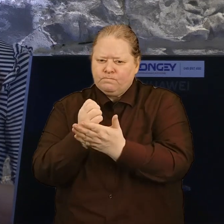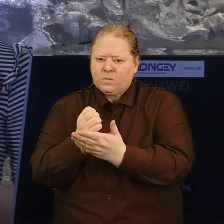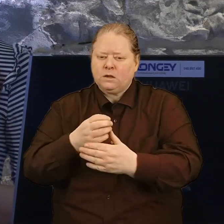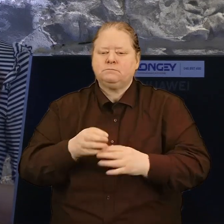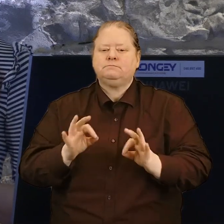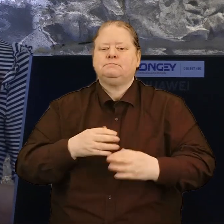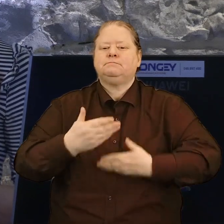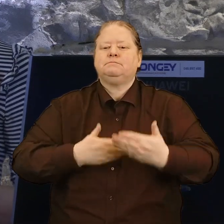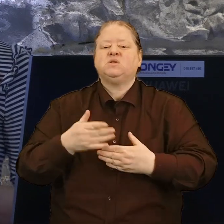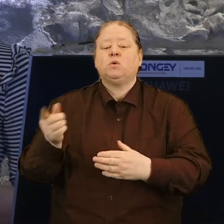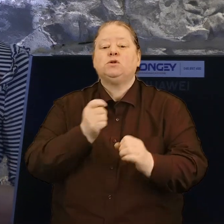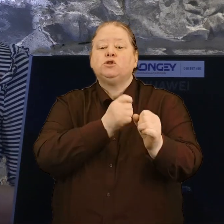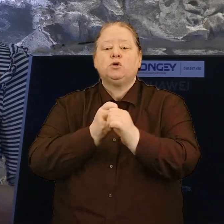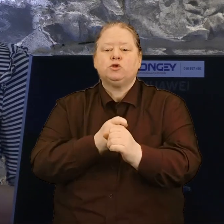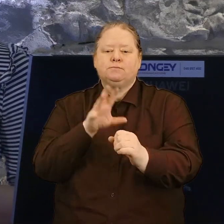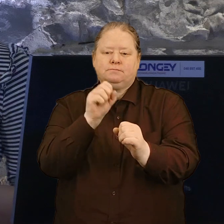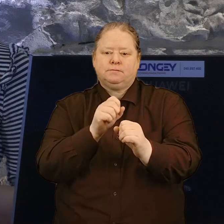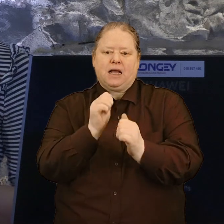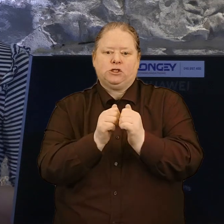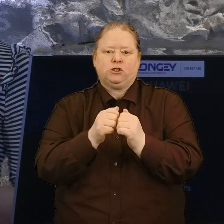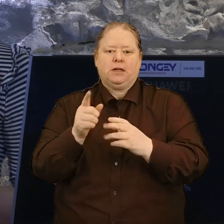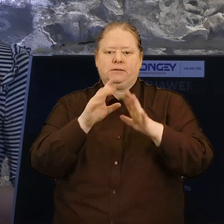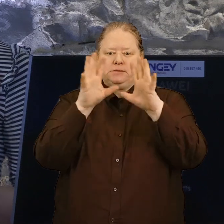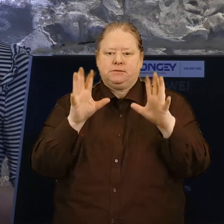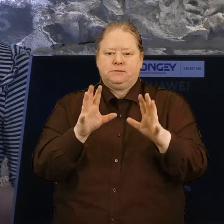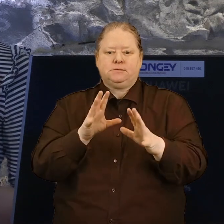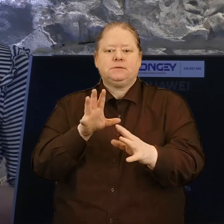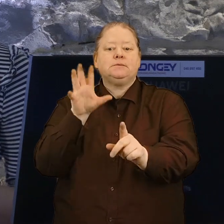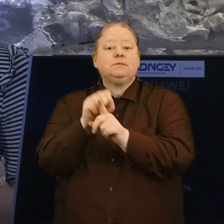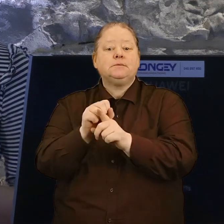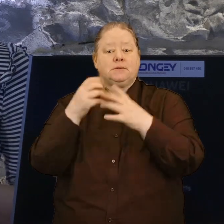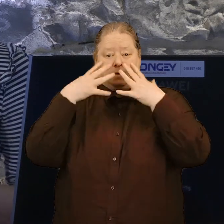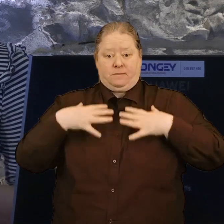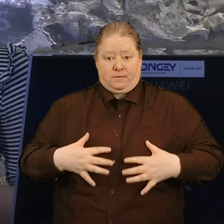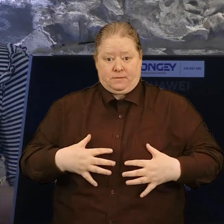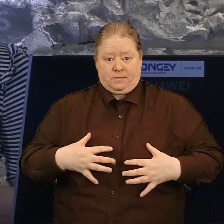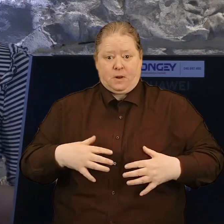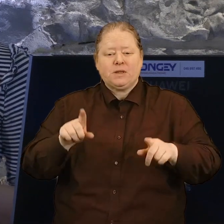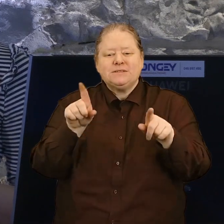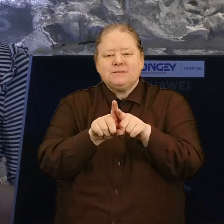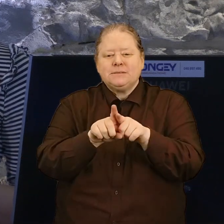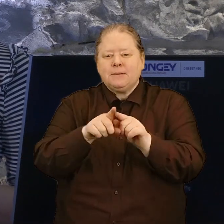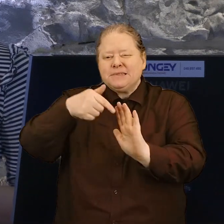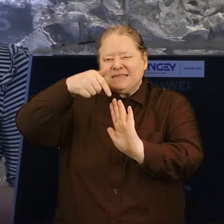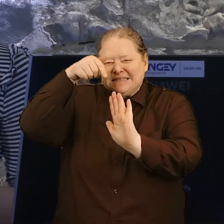has selected an action and an expression which, whilst realising the physique of the original, also embodies suggestions of the deeper import.